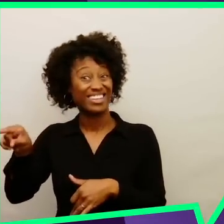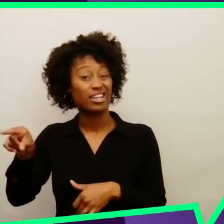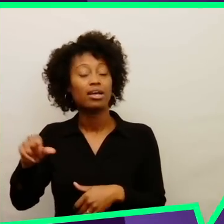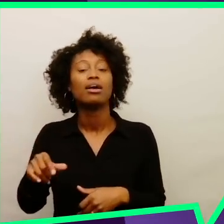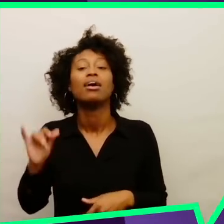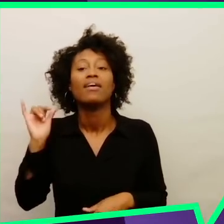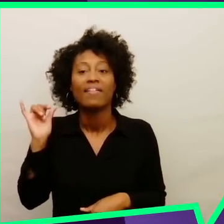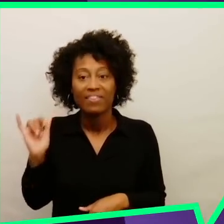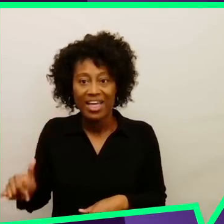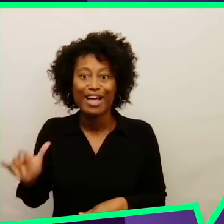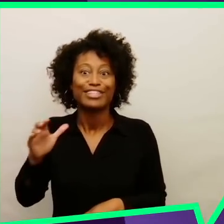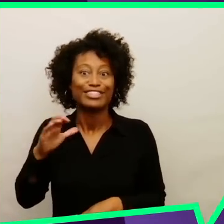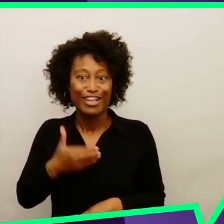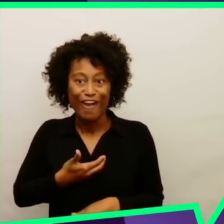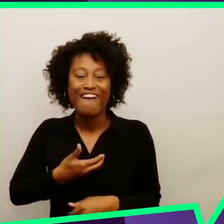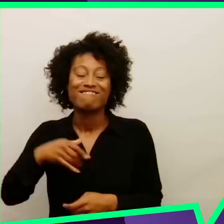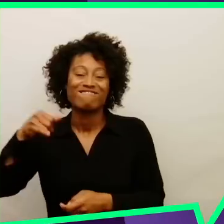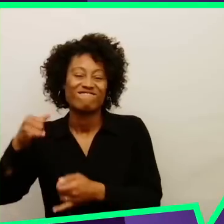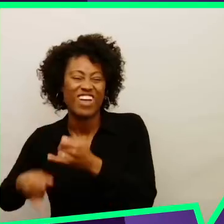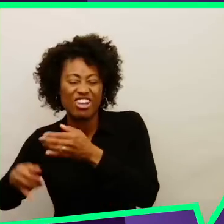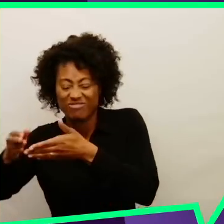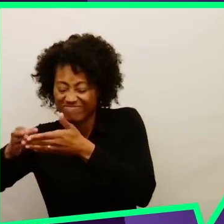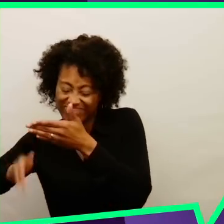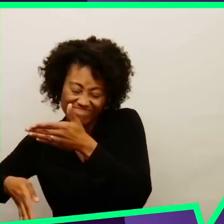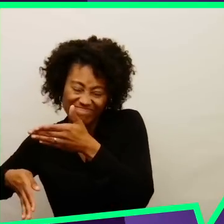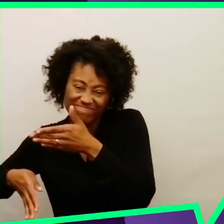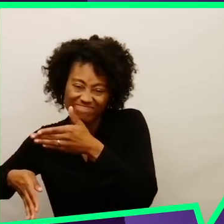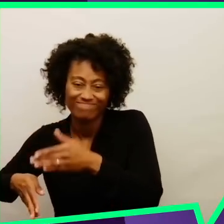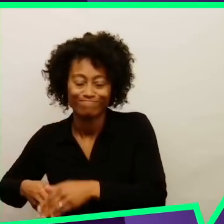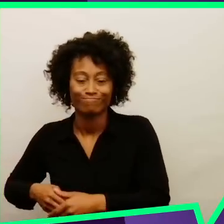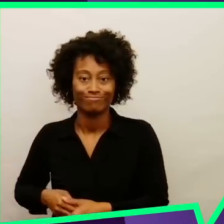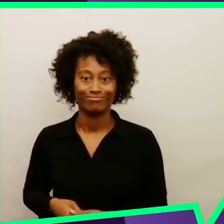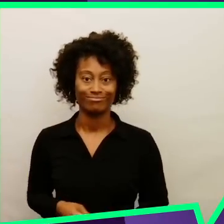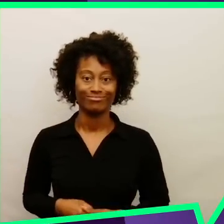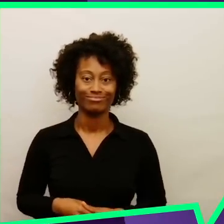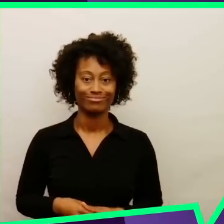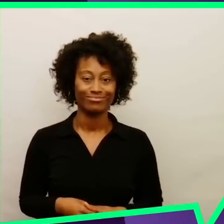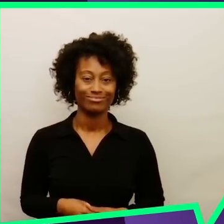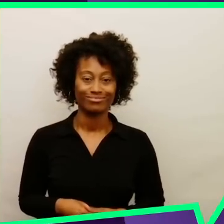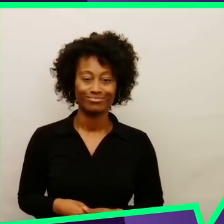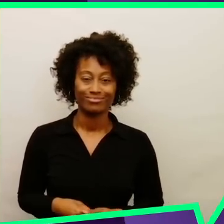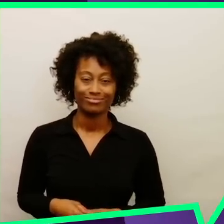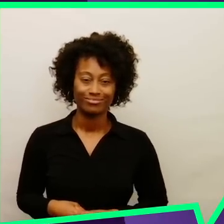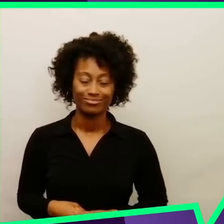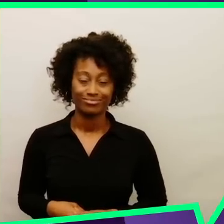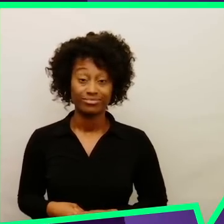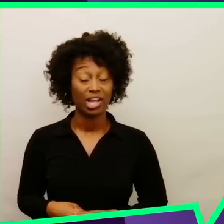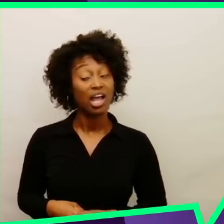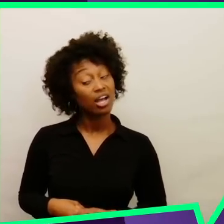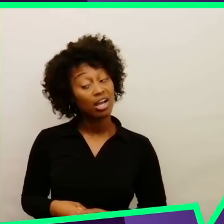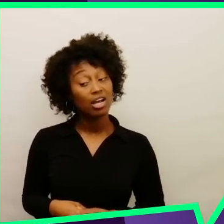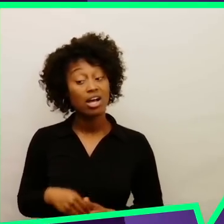that is our final checker flag moment. And it looks like-- unless something happens here